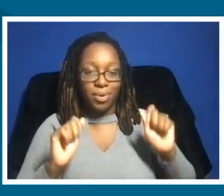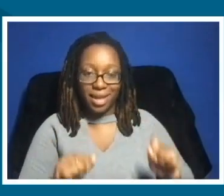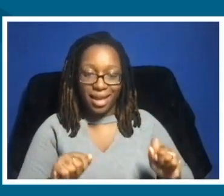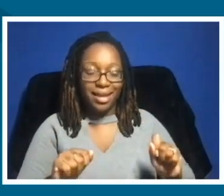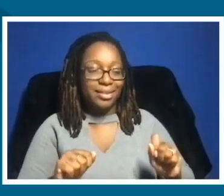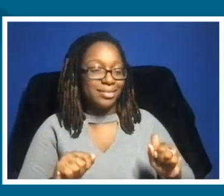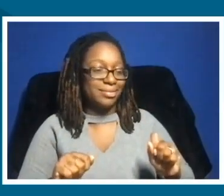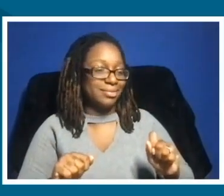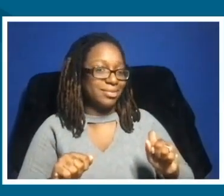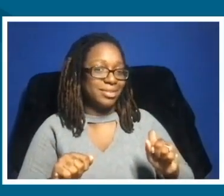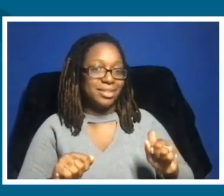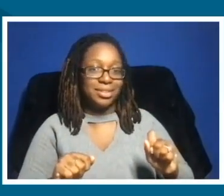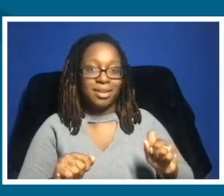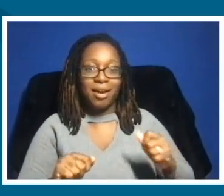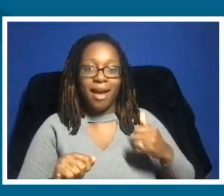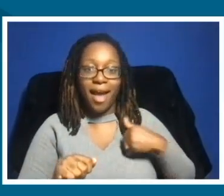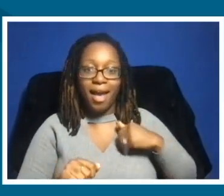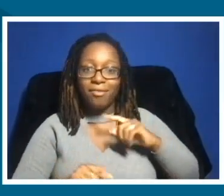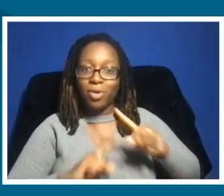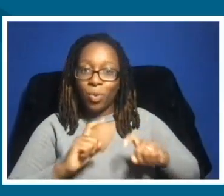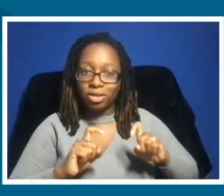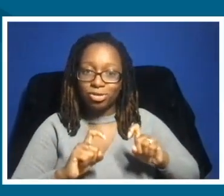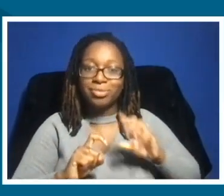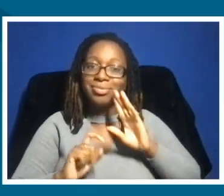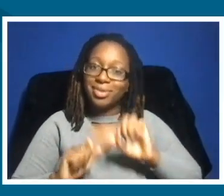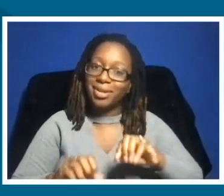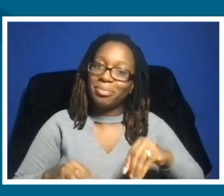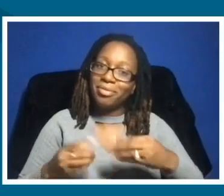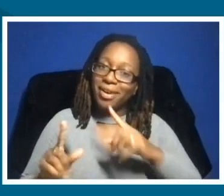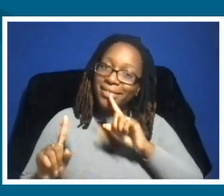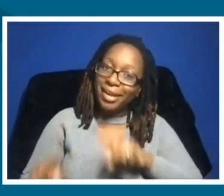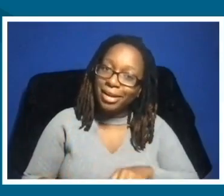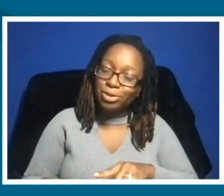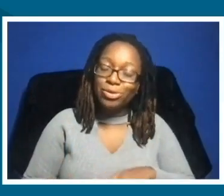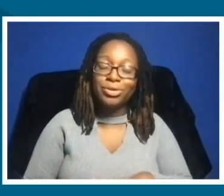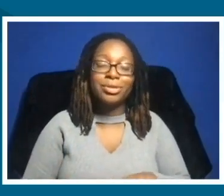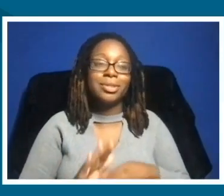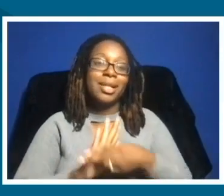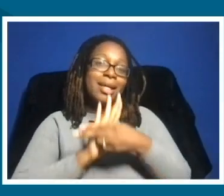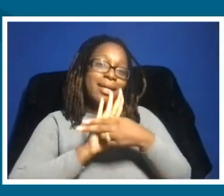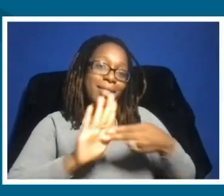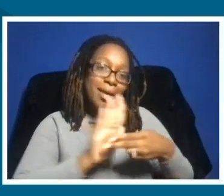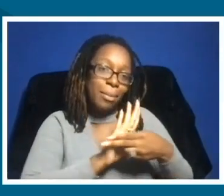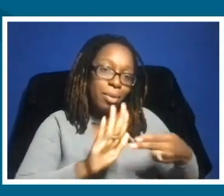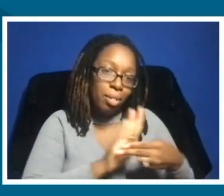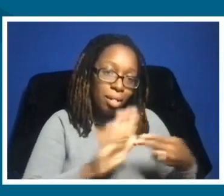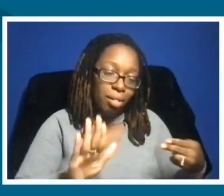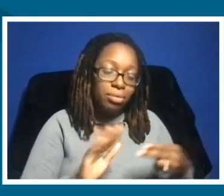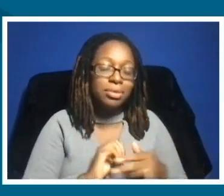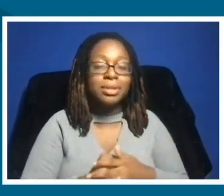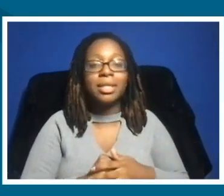answers to questions labels you know things like that and then they could even